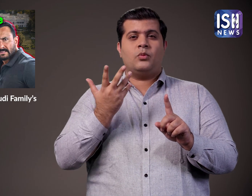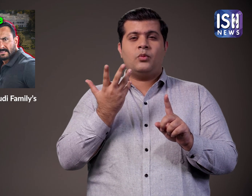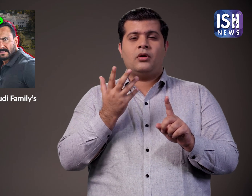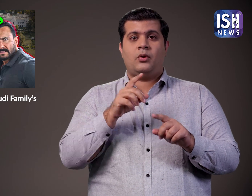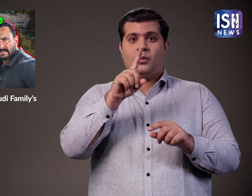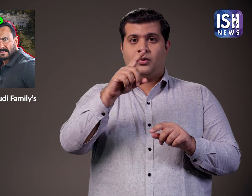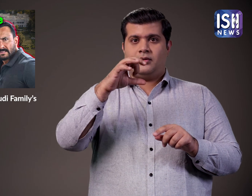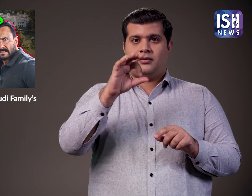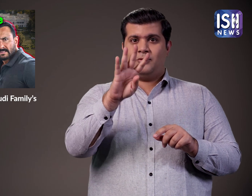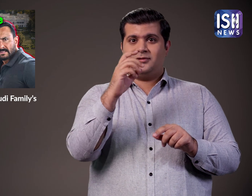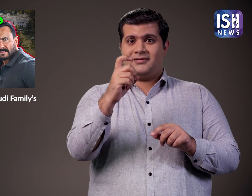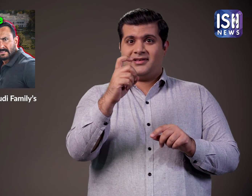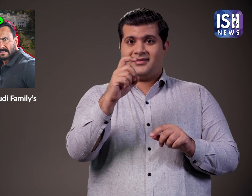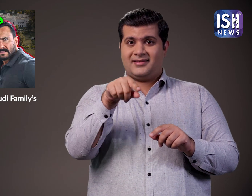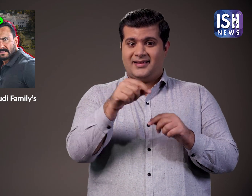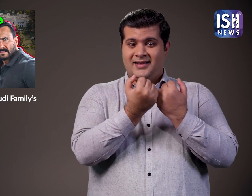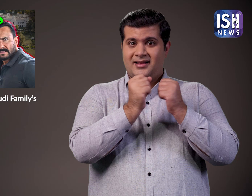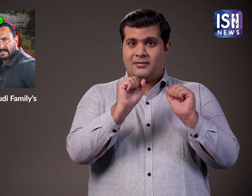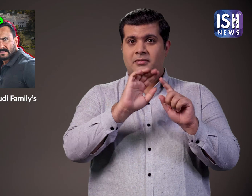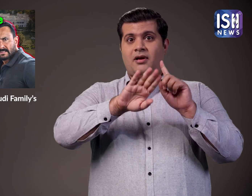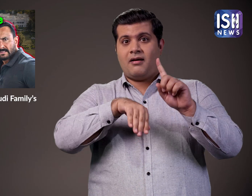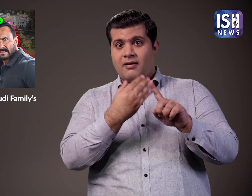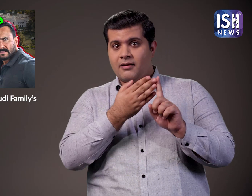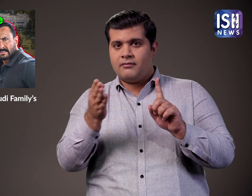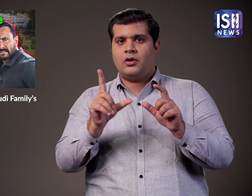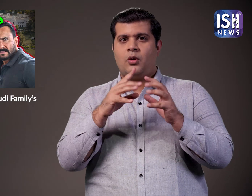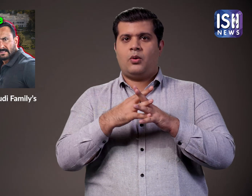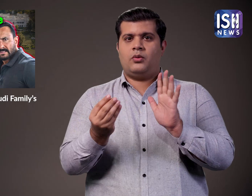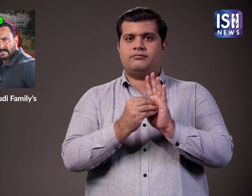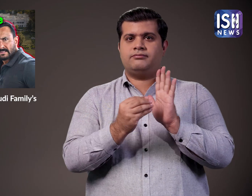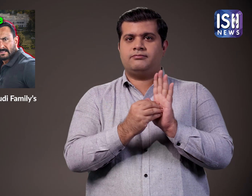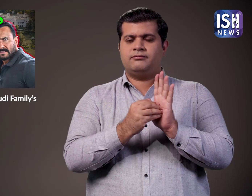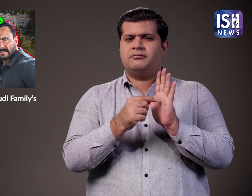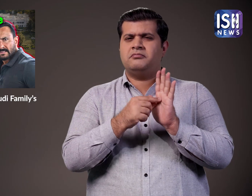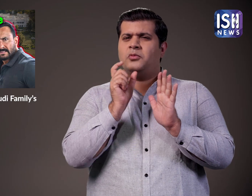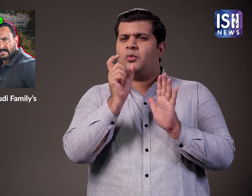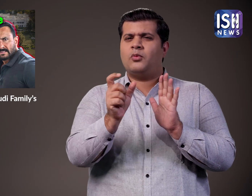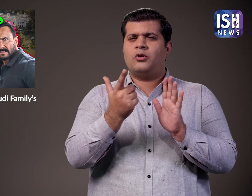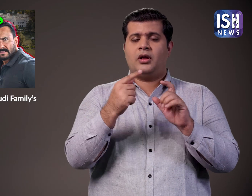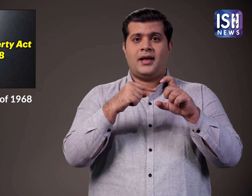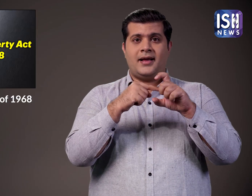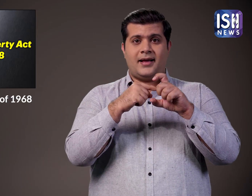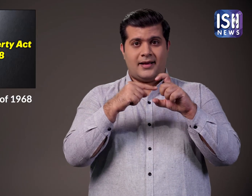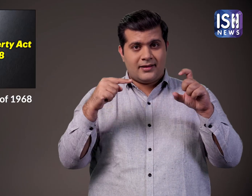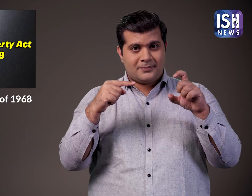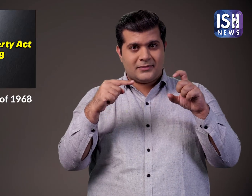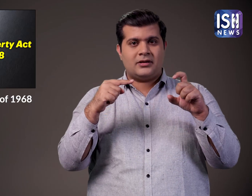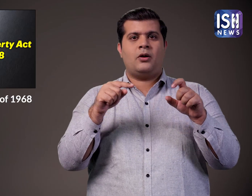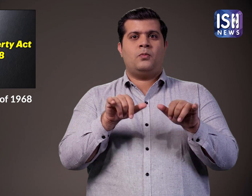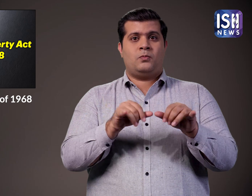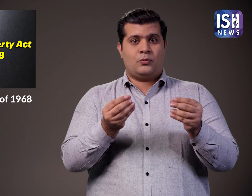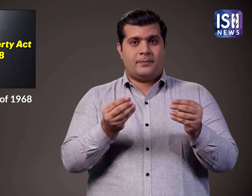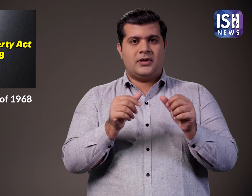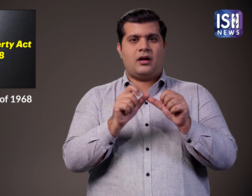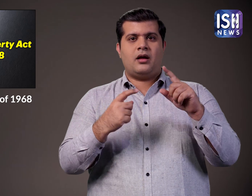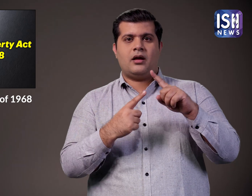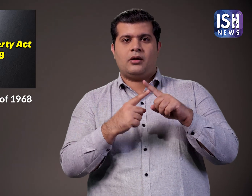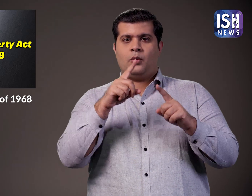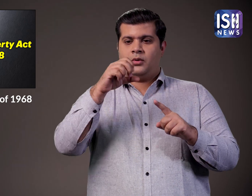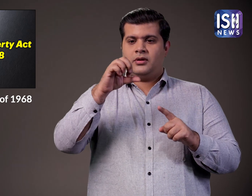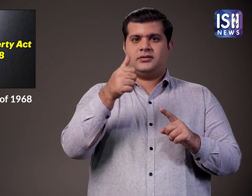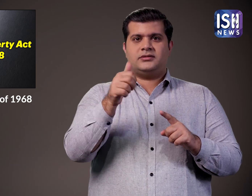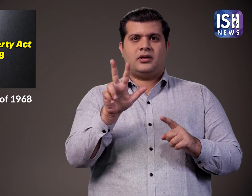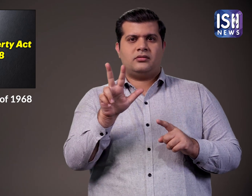After India got Independence in 1947, the Enemy Property Act 1968 came into force.